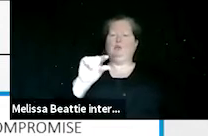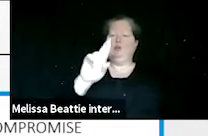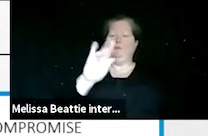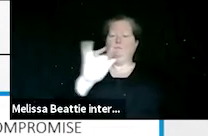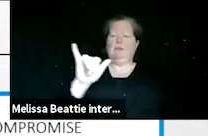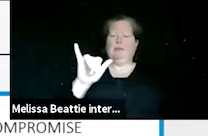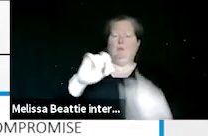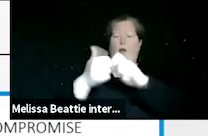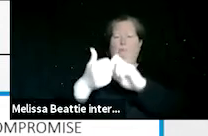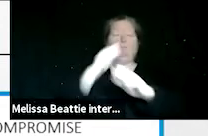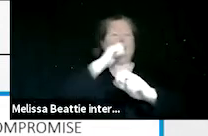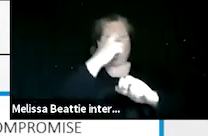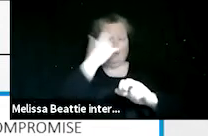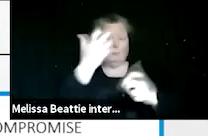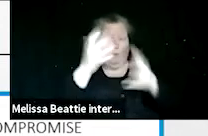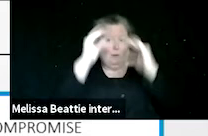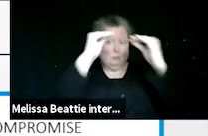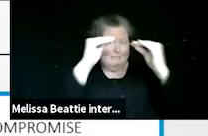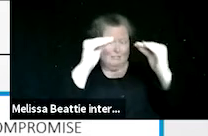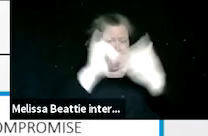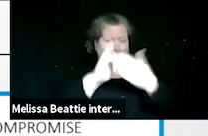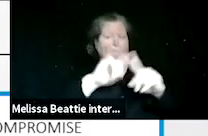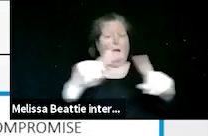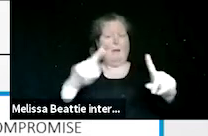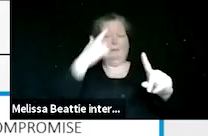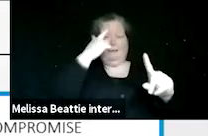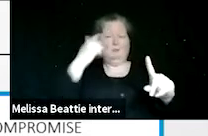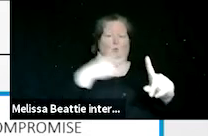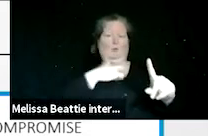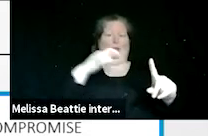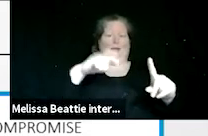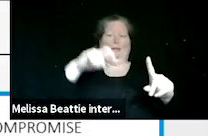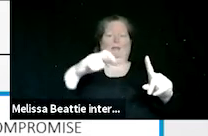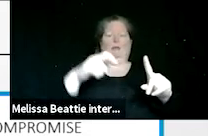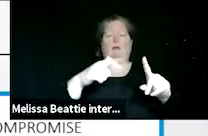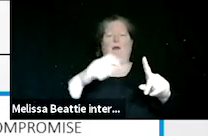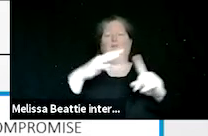needed a really good fourth game and I crypto cryptography thing is a very easy thing to do.